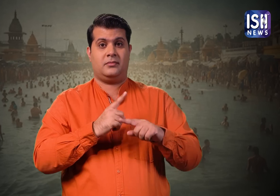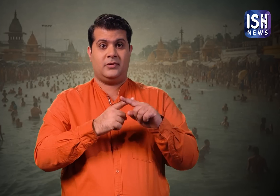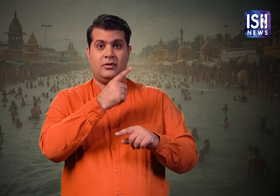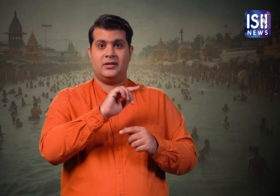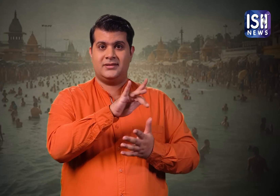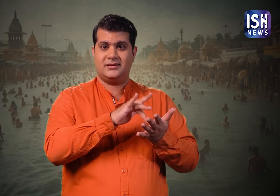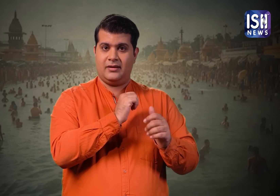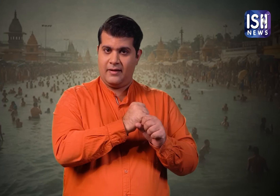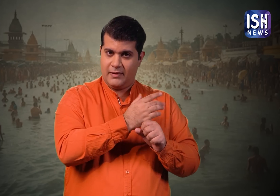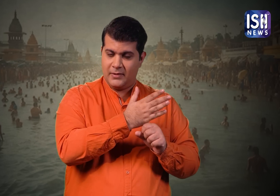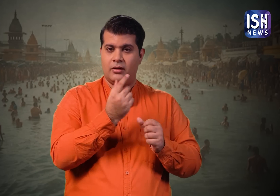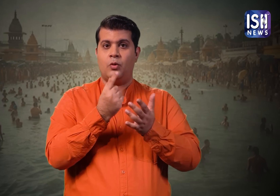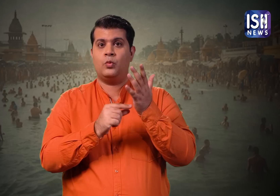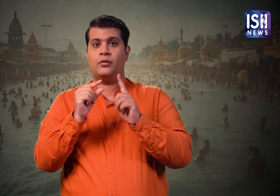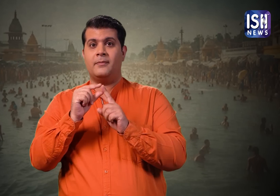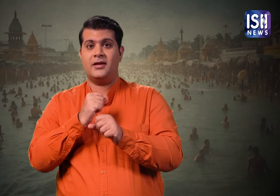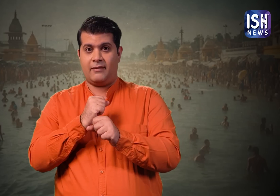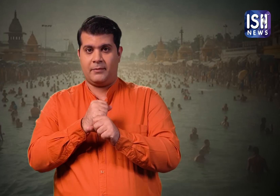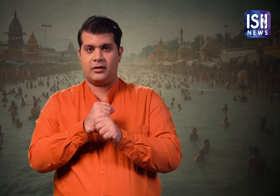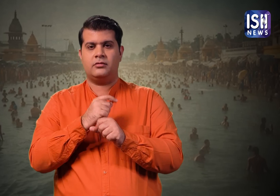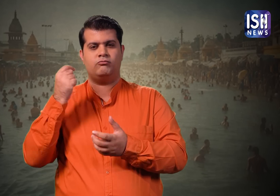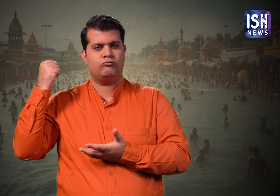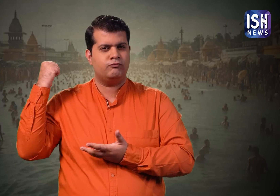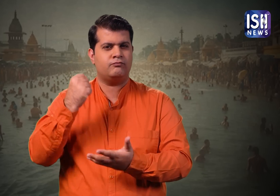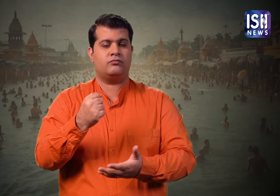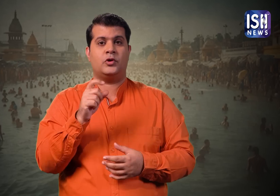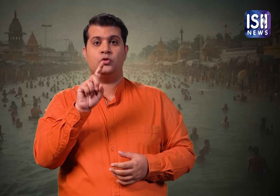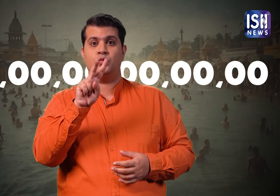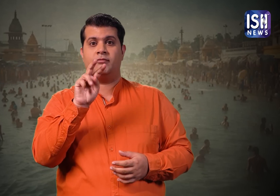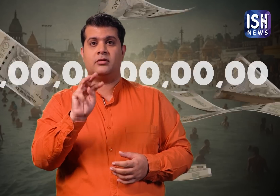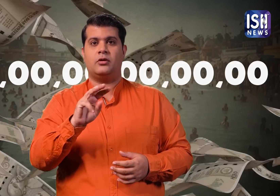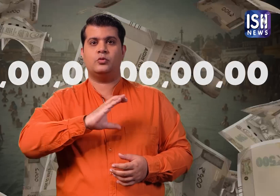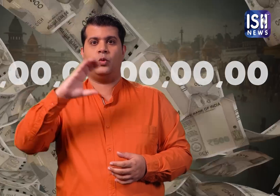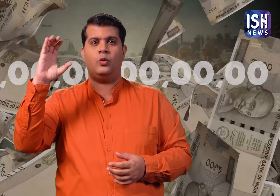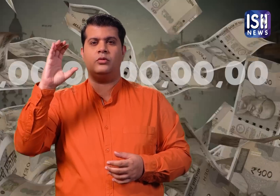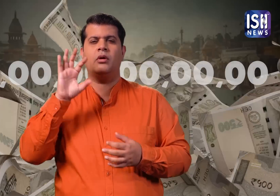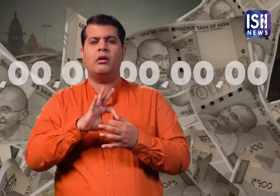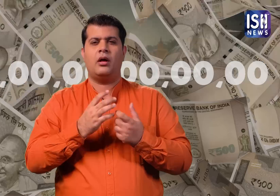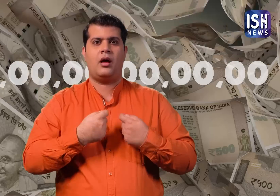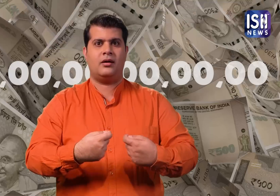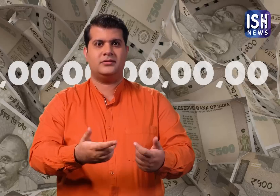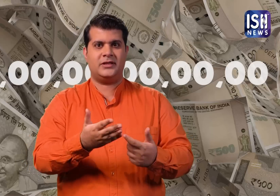Central and UP government have allotted ₹12,000 crore as expenses for this year's Kumbh Mela.